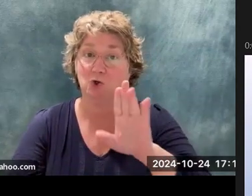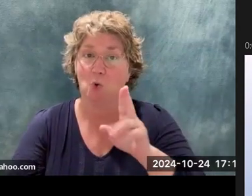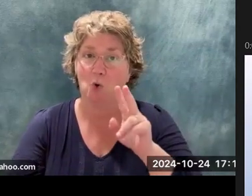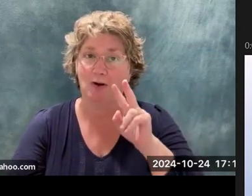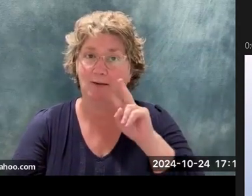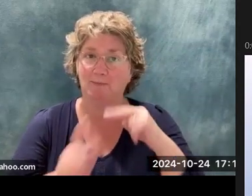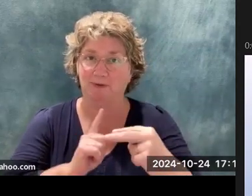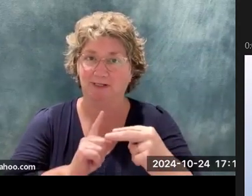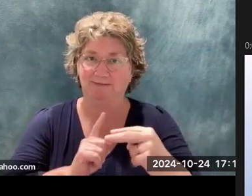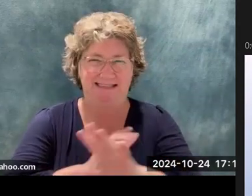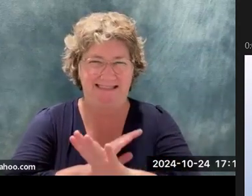Yes, I knew it, hold on